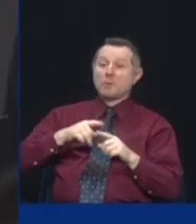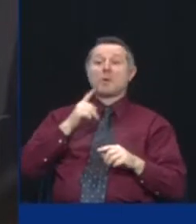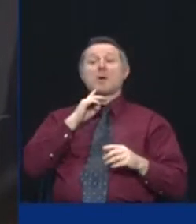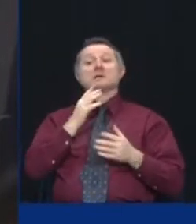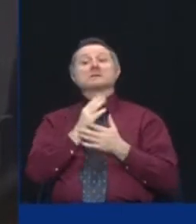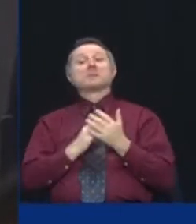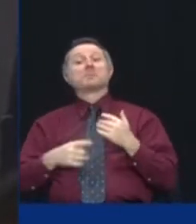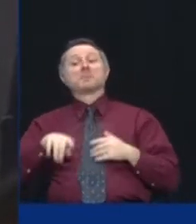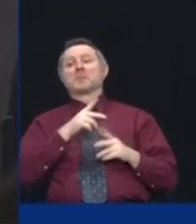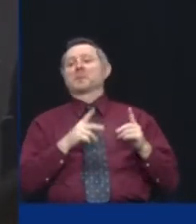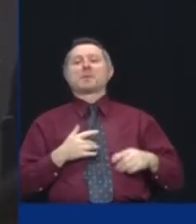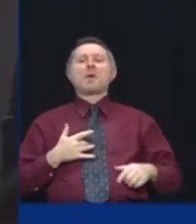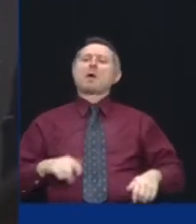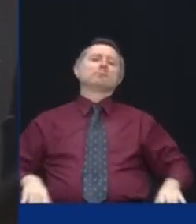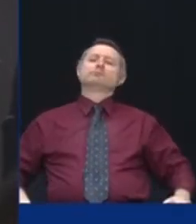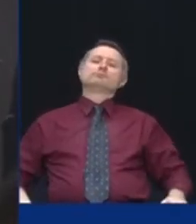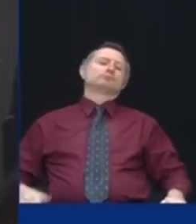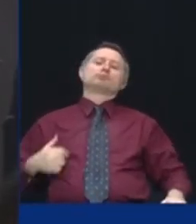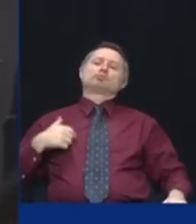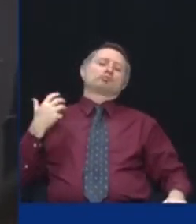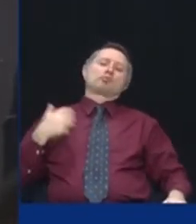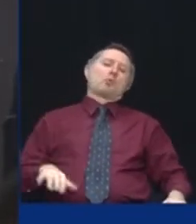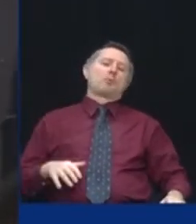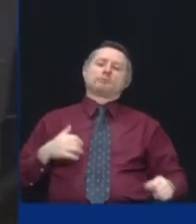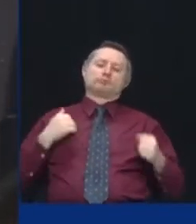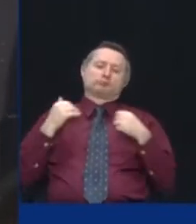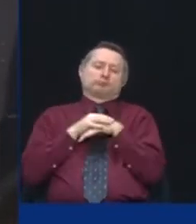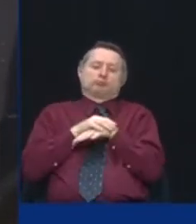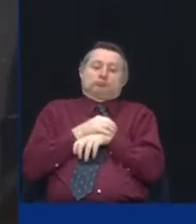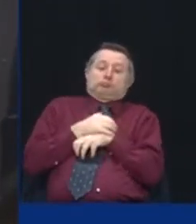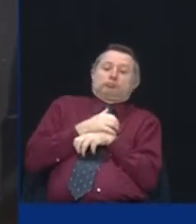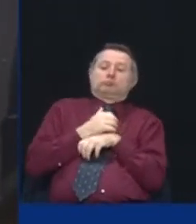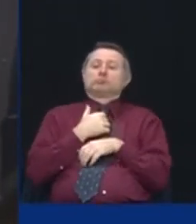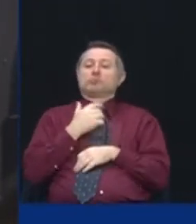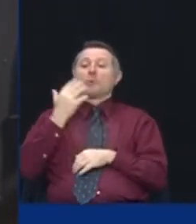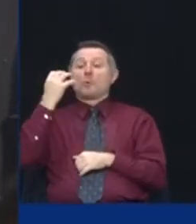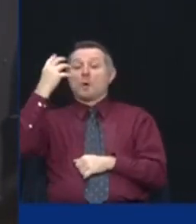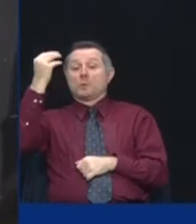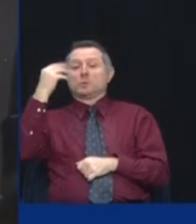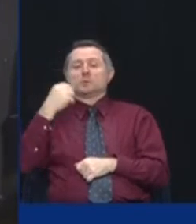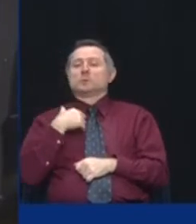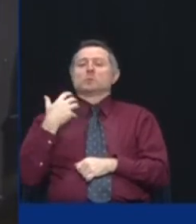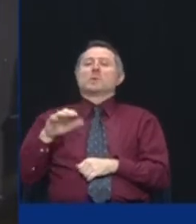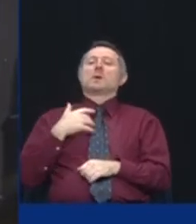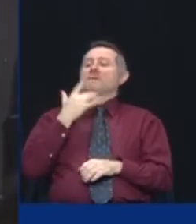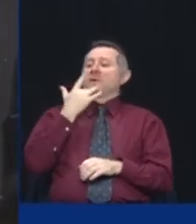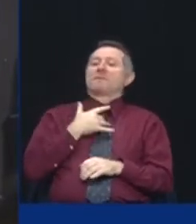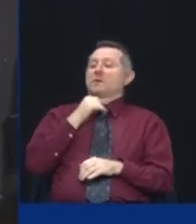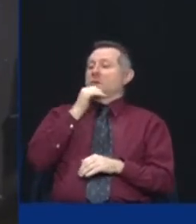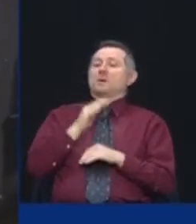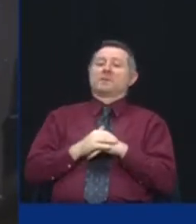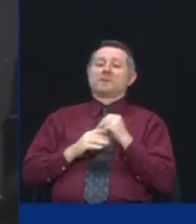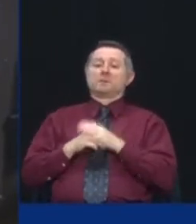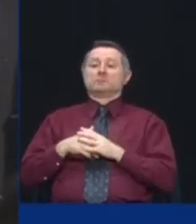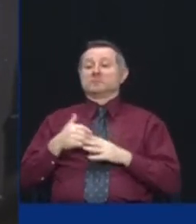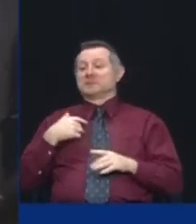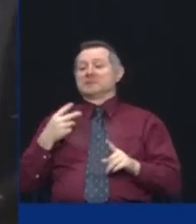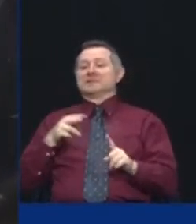TEMPERATURE CHECKS, ET CETERA. BUT THERE ARE SOME PEOPLE WHO ARE JUST NOT COMFORTABLE BEING IN LARGE GROUPS EVEN AT AN